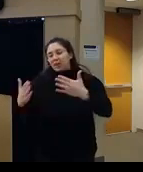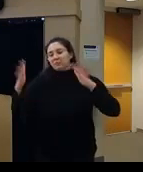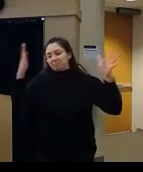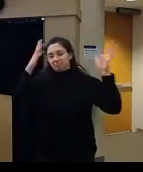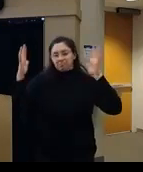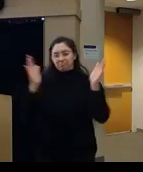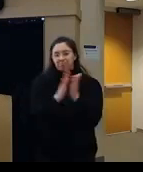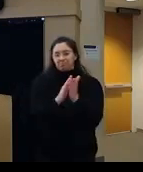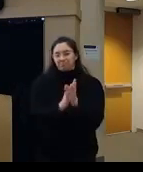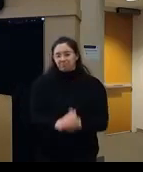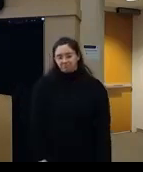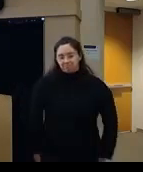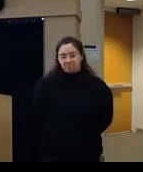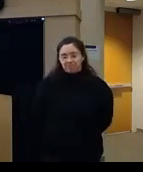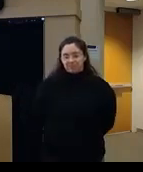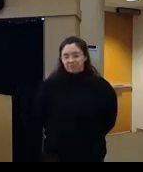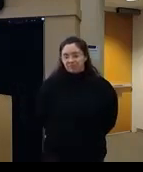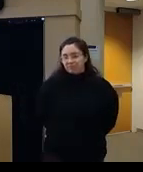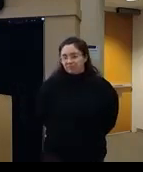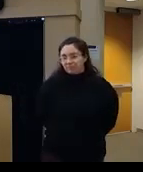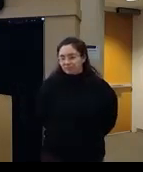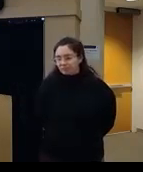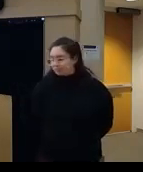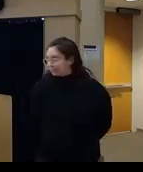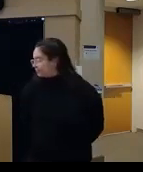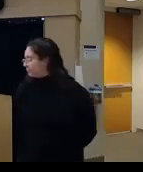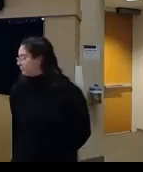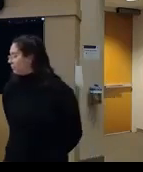again